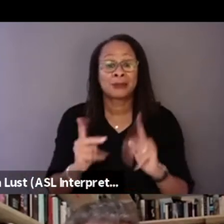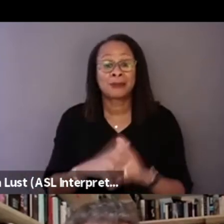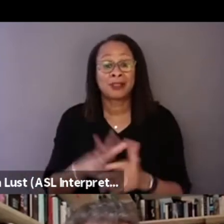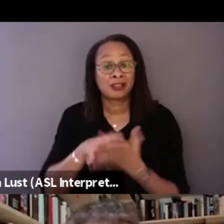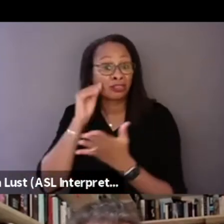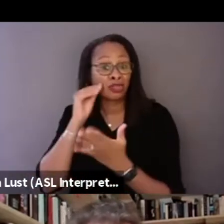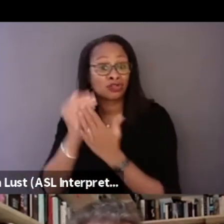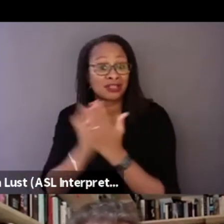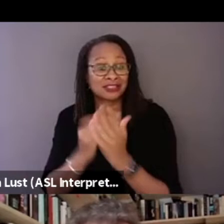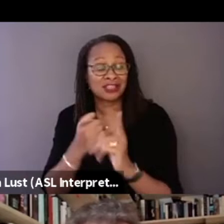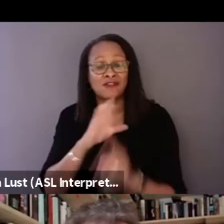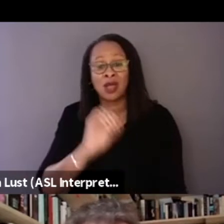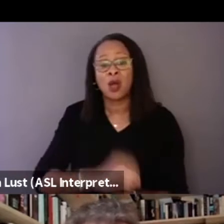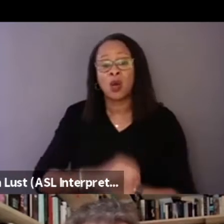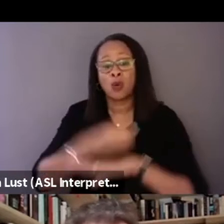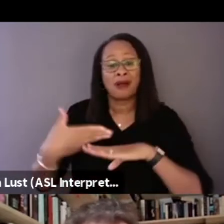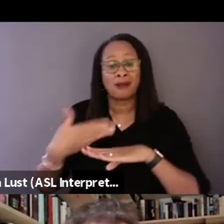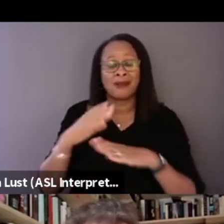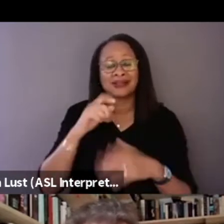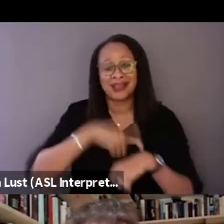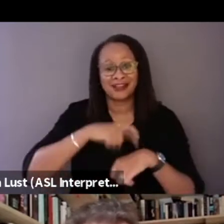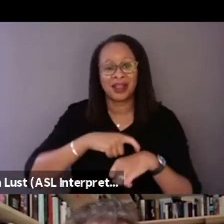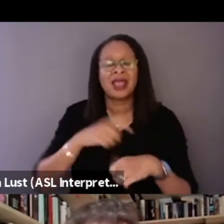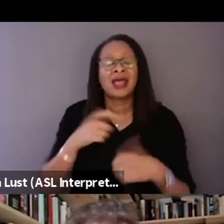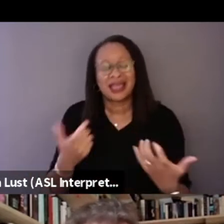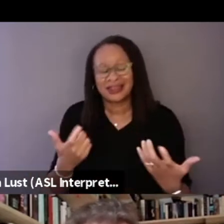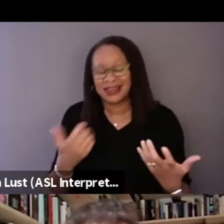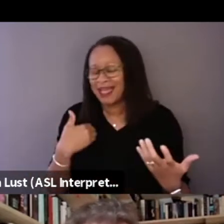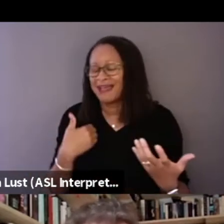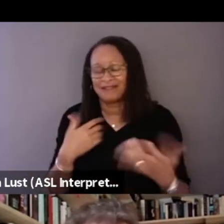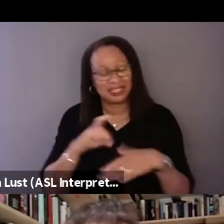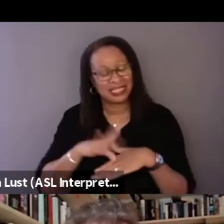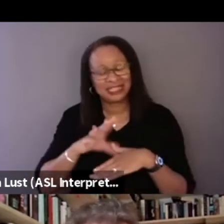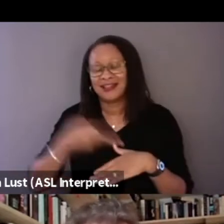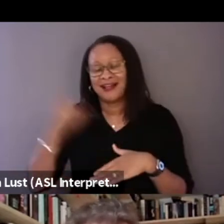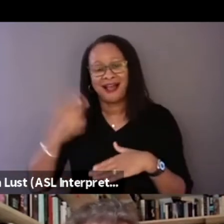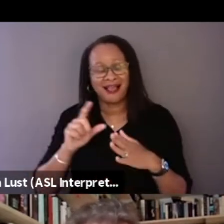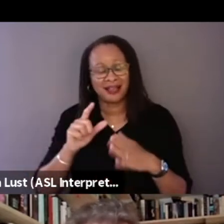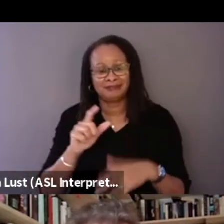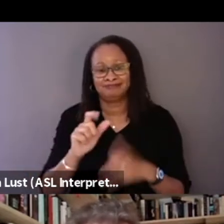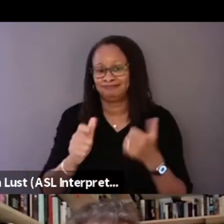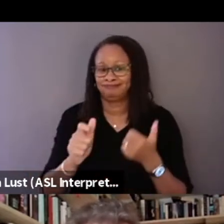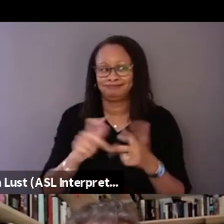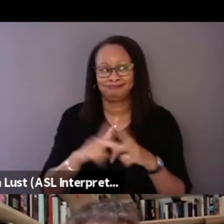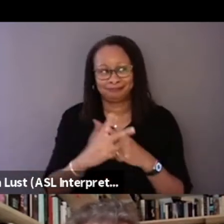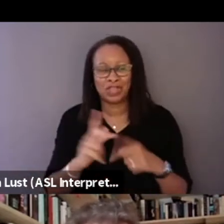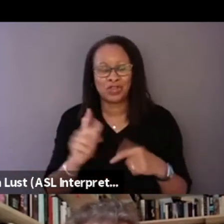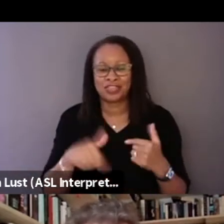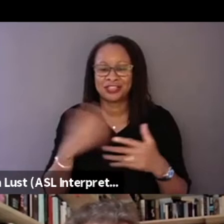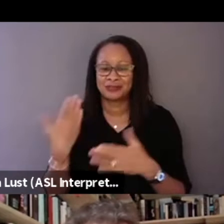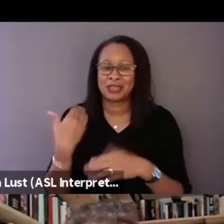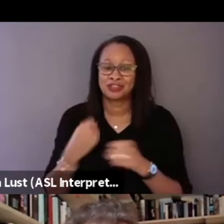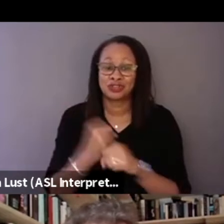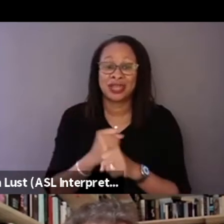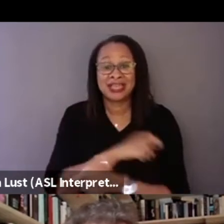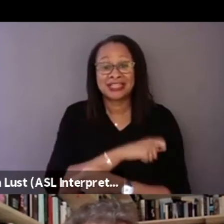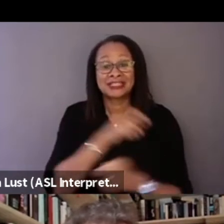from the Obama era and have really kicked it into high gear this past year, especially around legislation to address our climate,